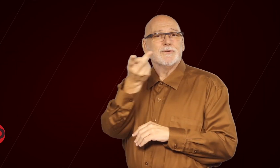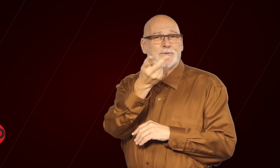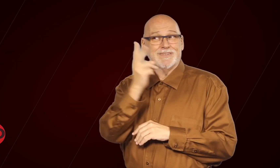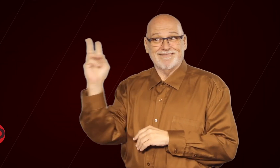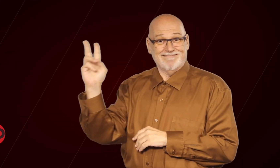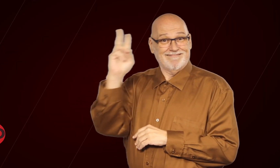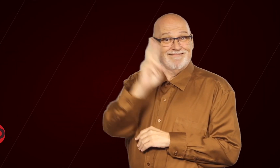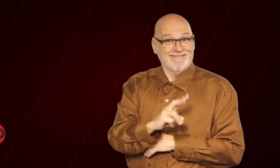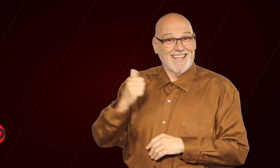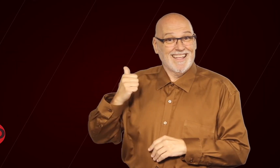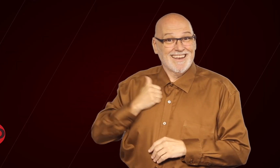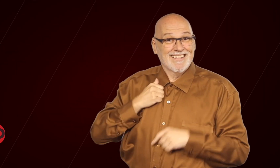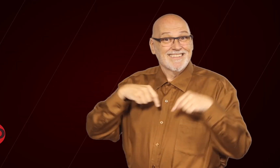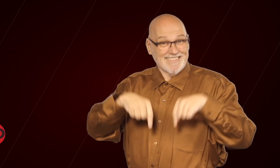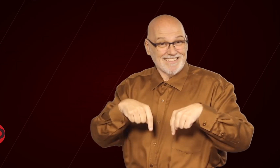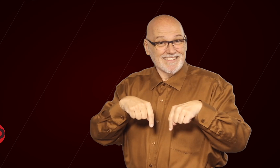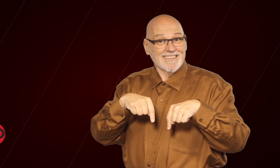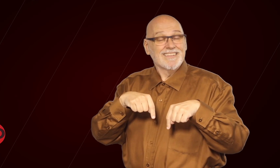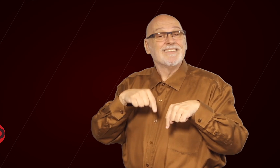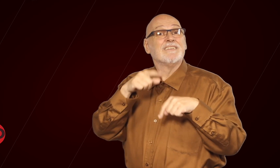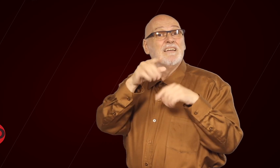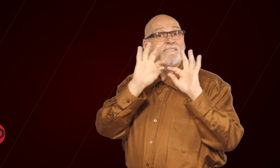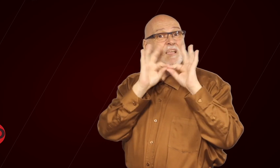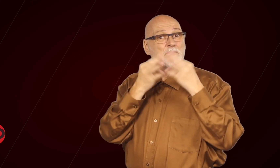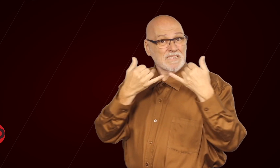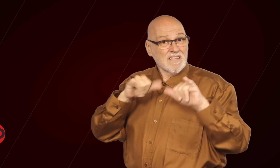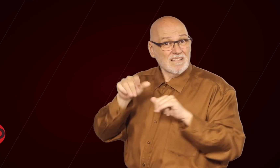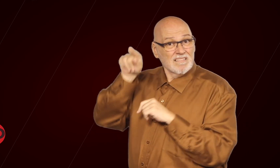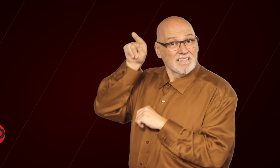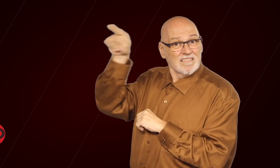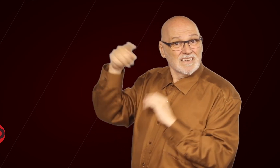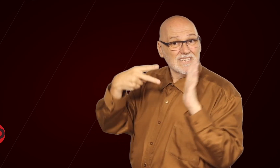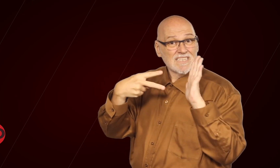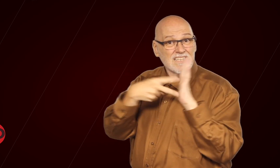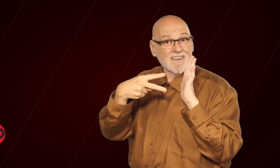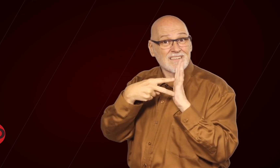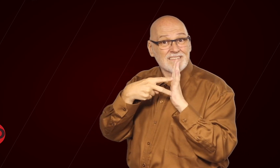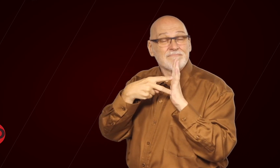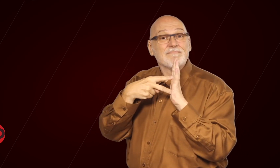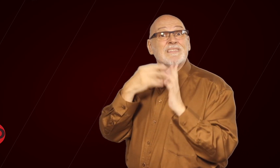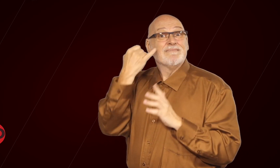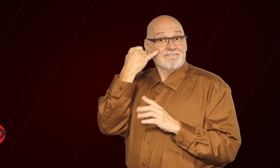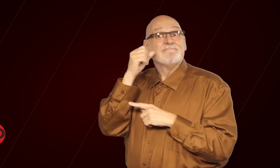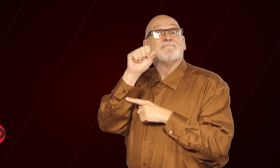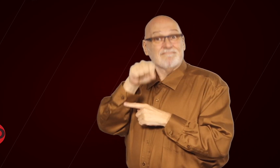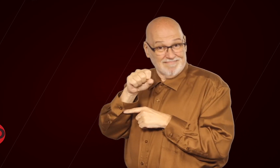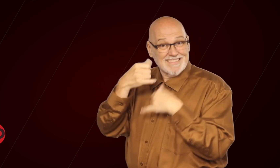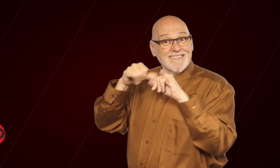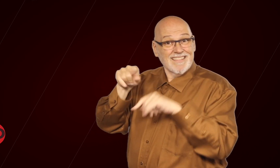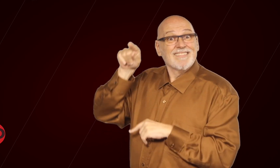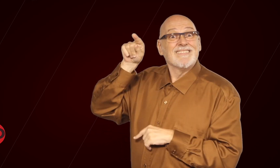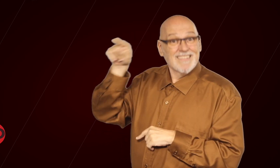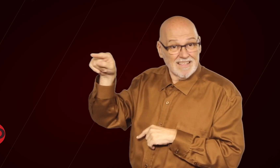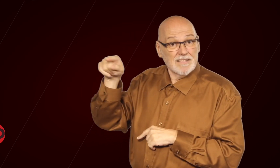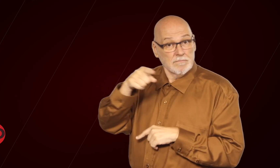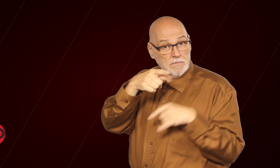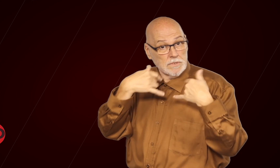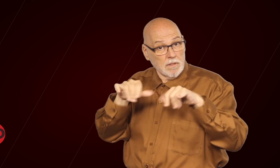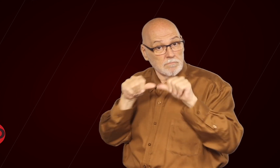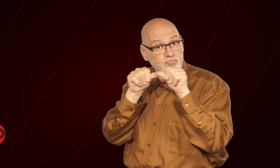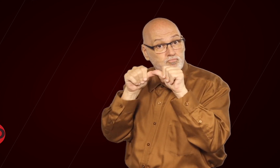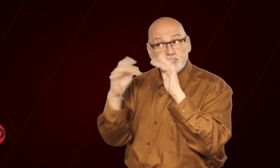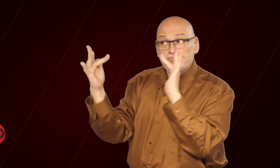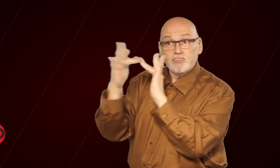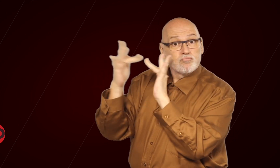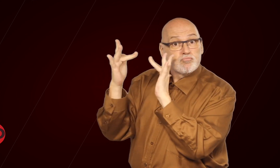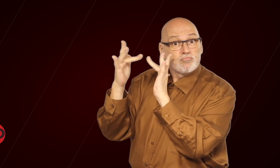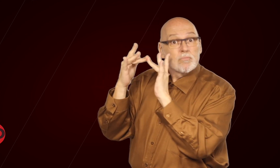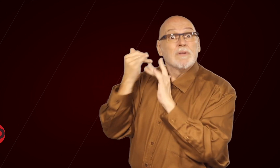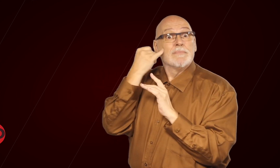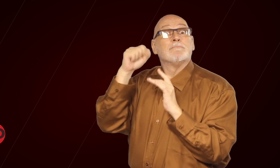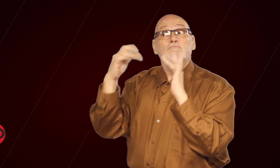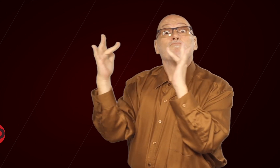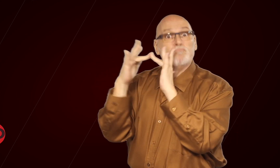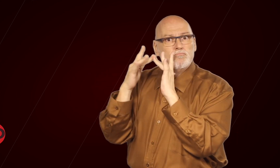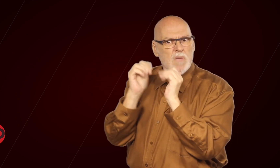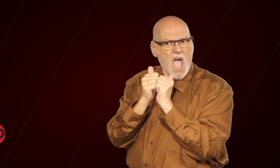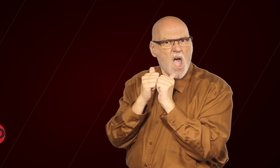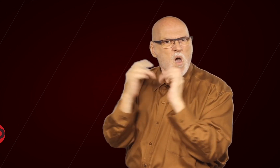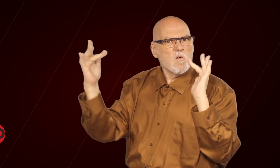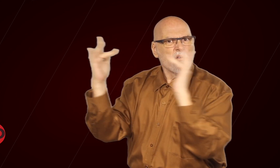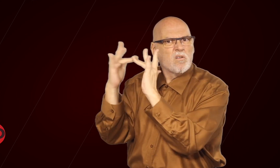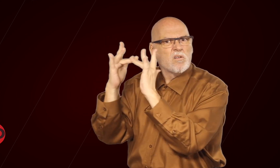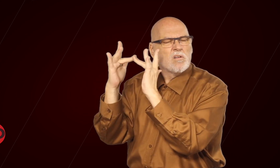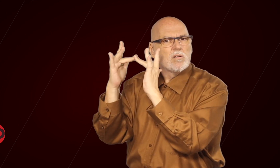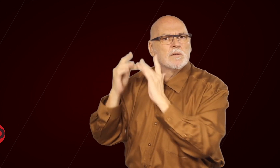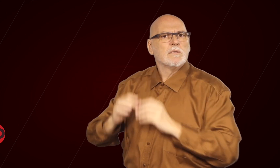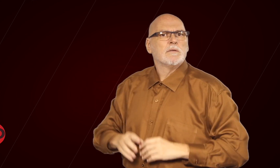Did you leave family in Syria, and if so are you keeping in touch and how?